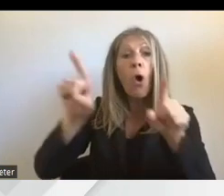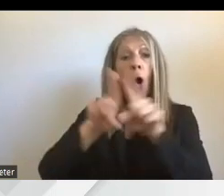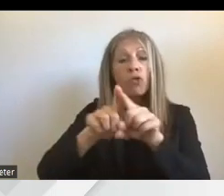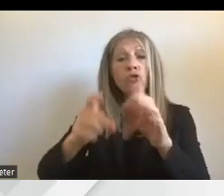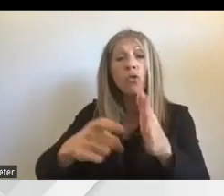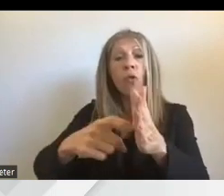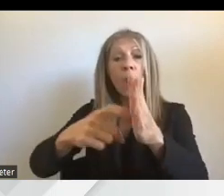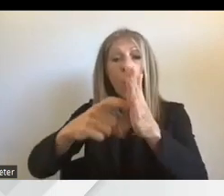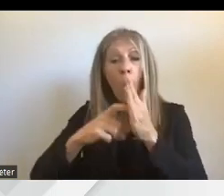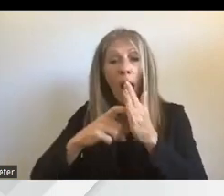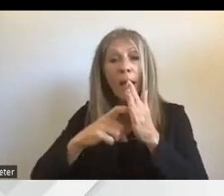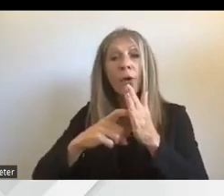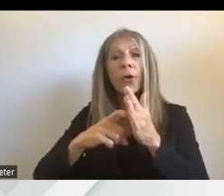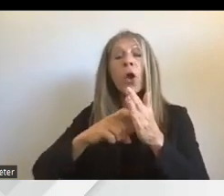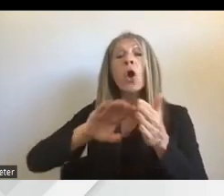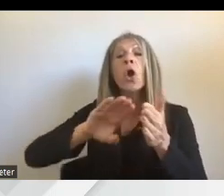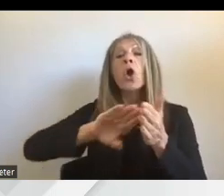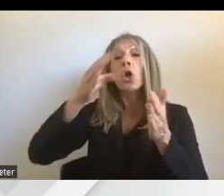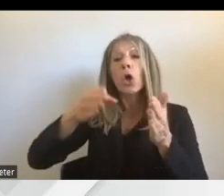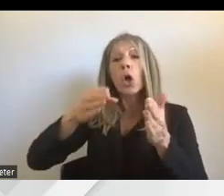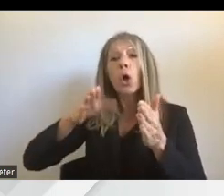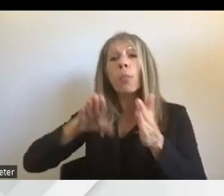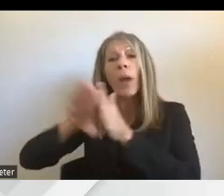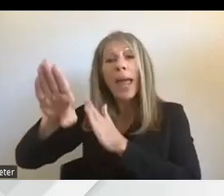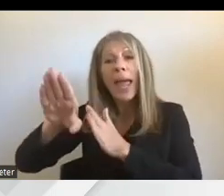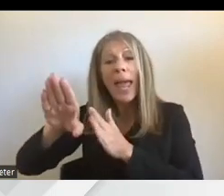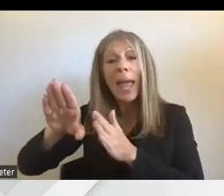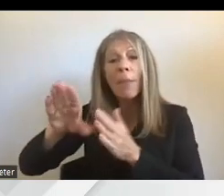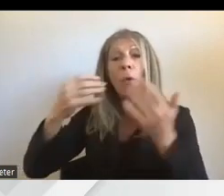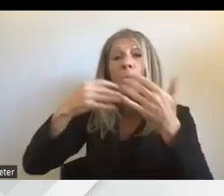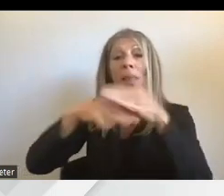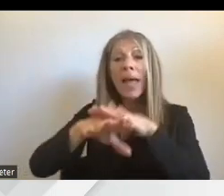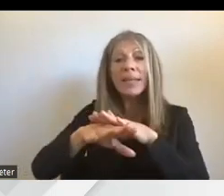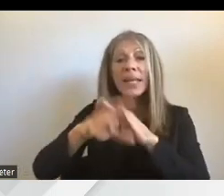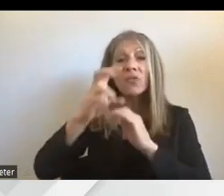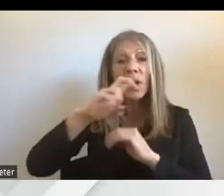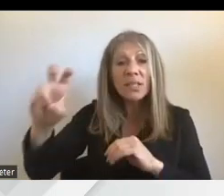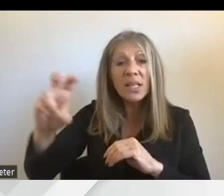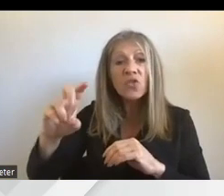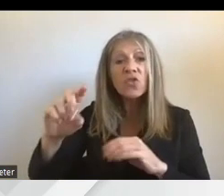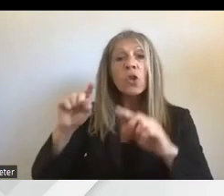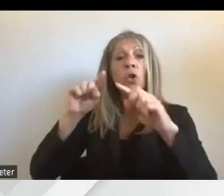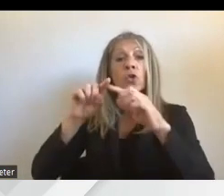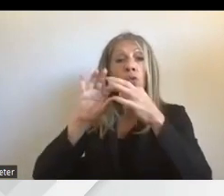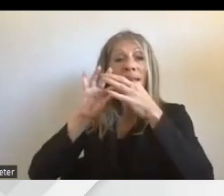curb ramp or blended transition to connect the axis aisle to a pedestrian access route.